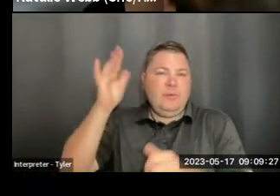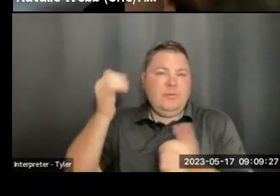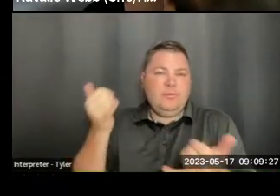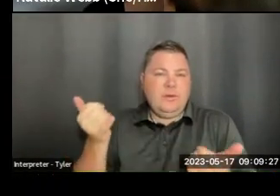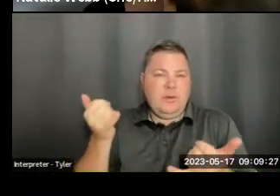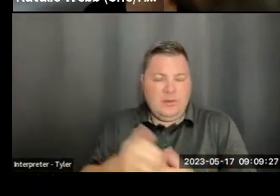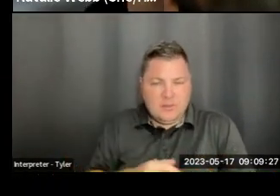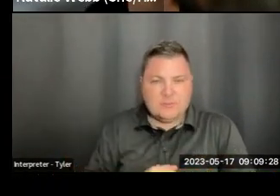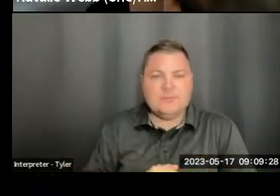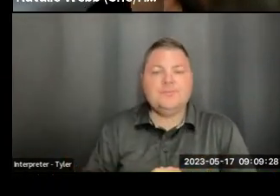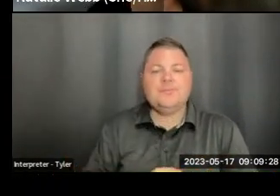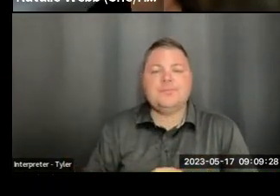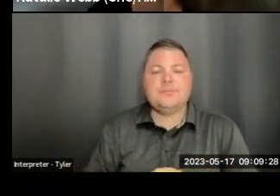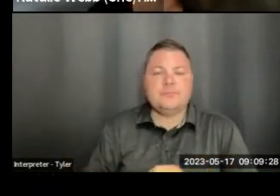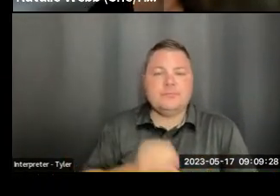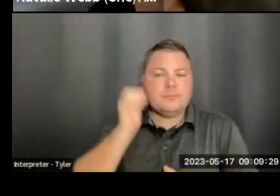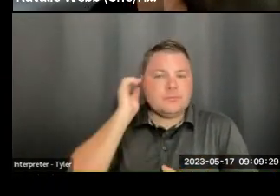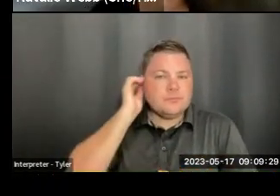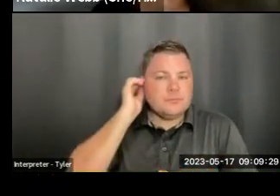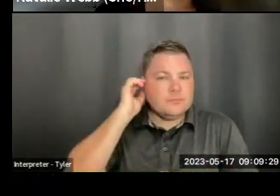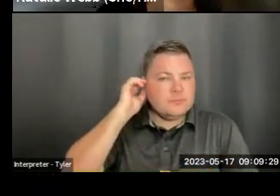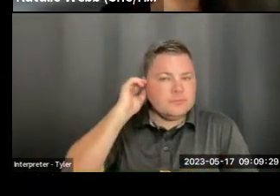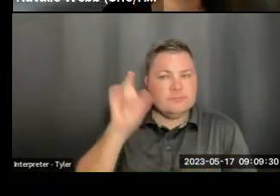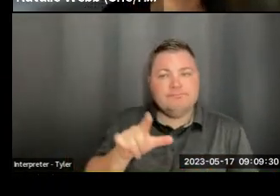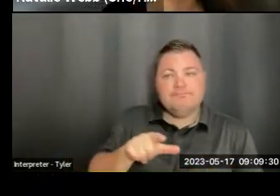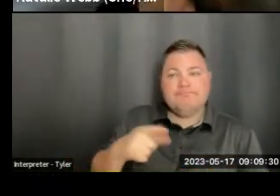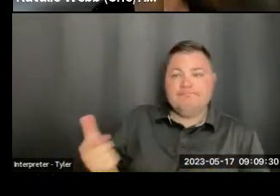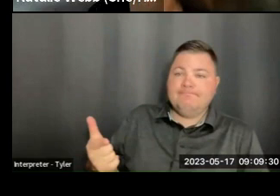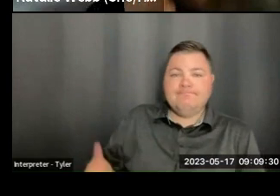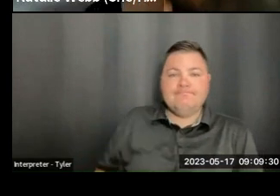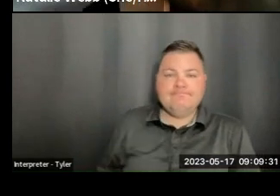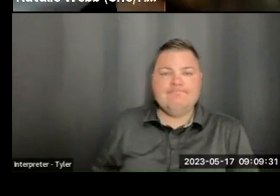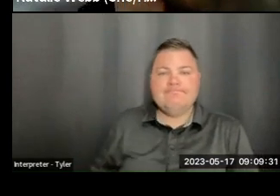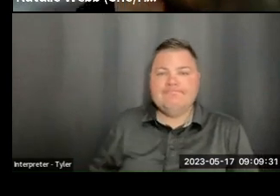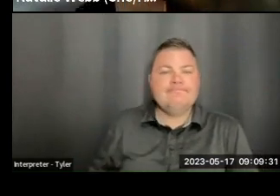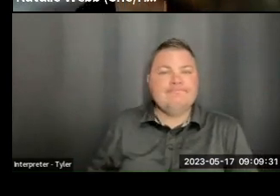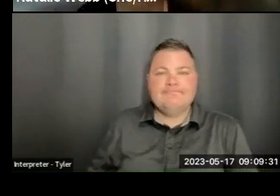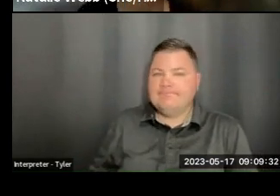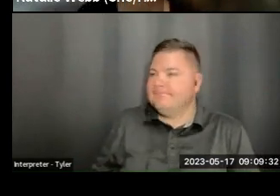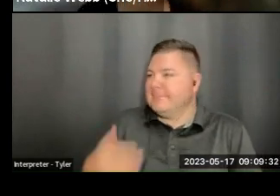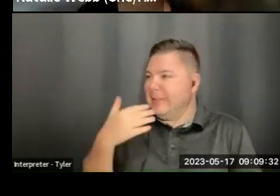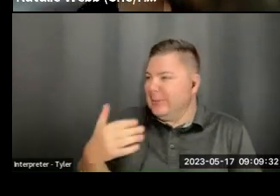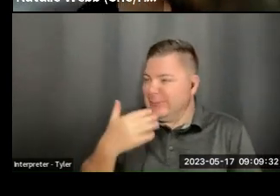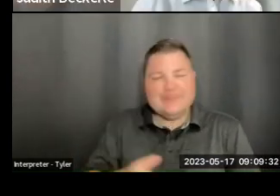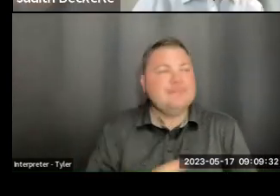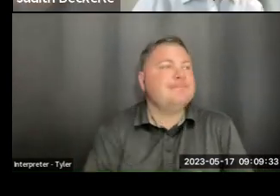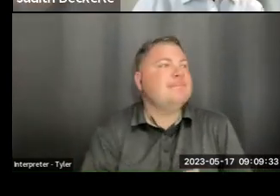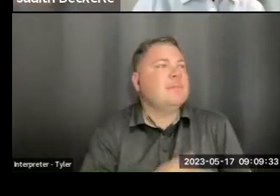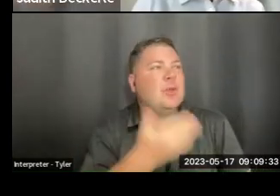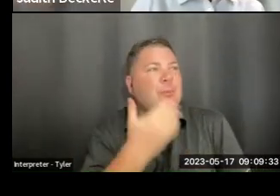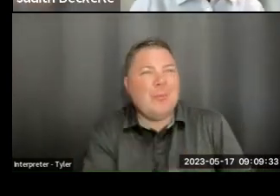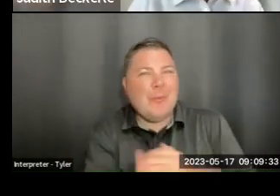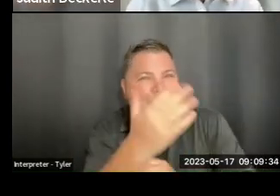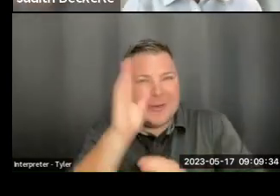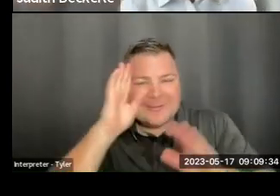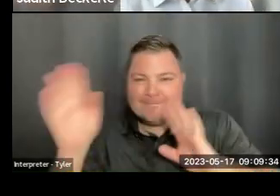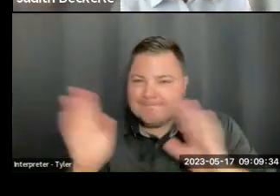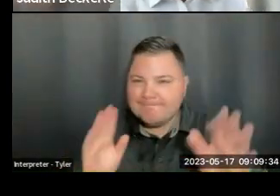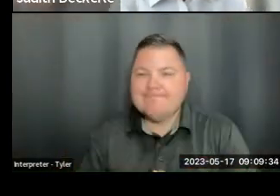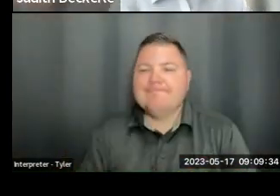introduce Judith from HearInk. She's the first presenter of the day. She's going to turn it over to her.